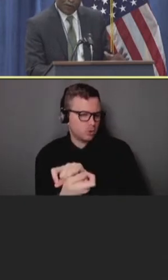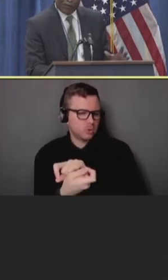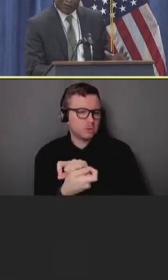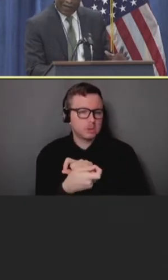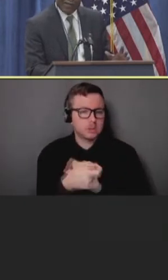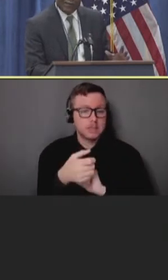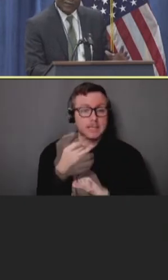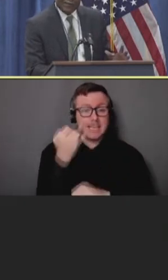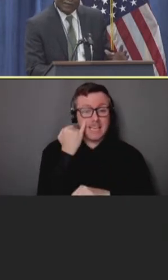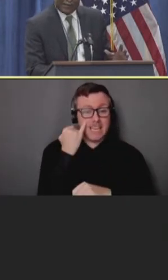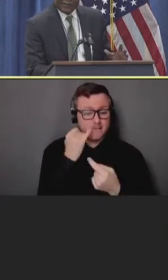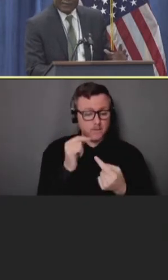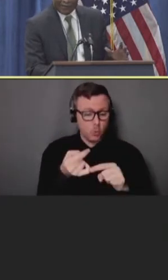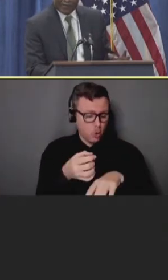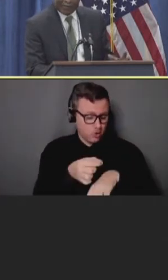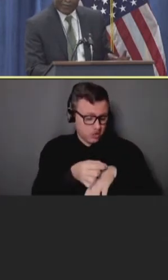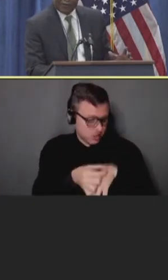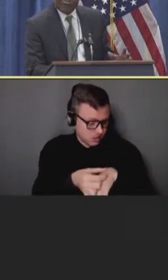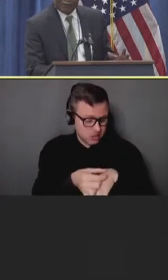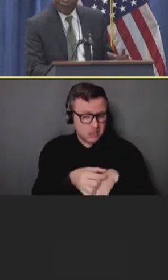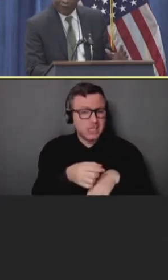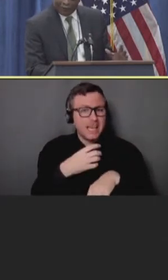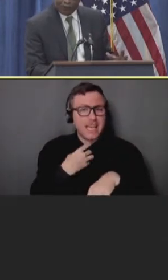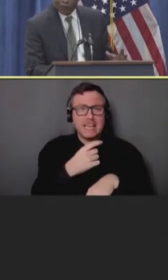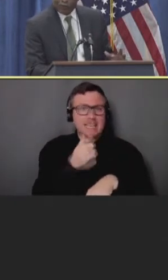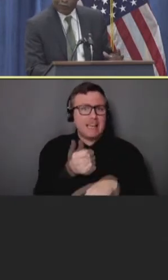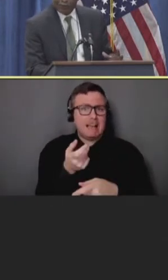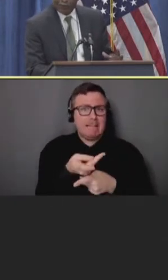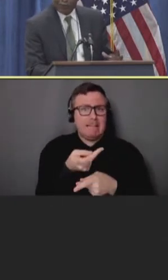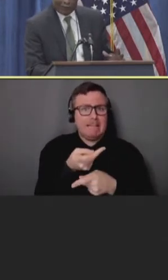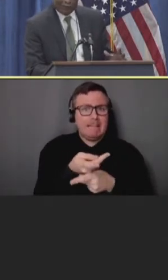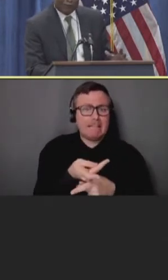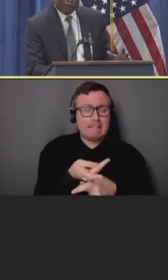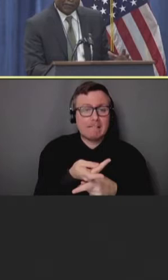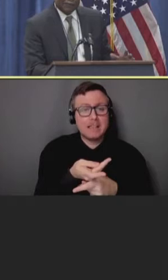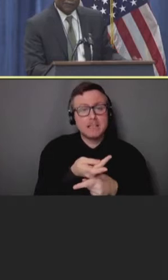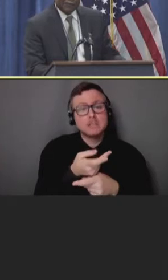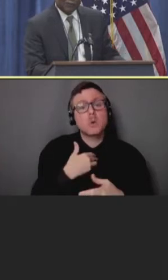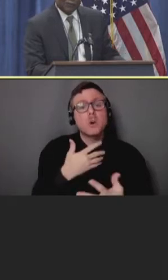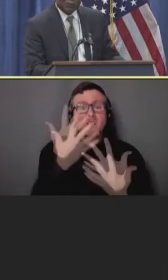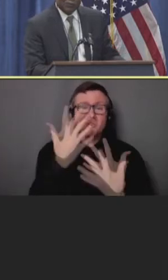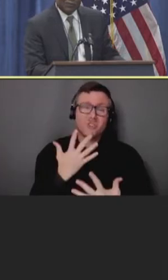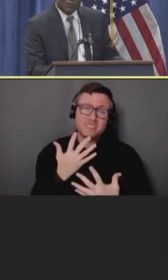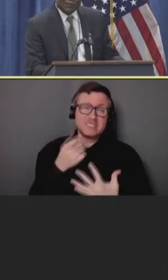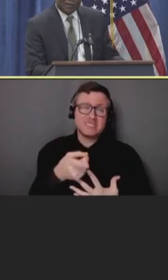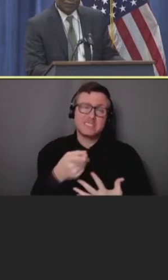area is not taken care of with, and unfortunately with some of our active duty troops, that wasn't